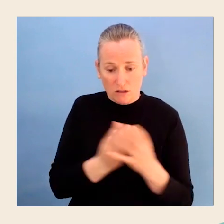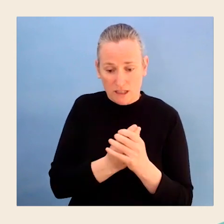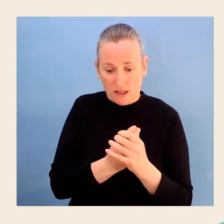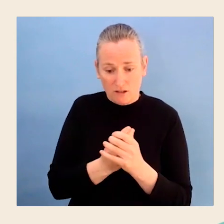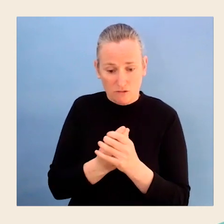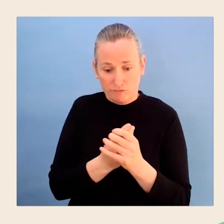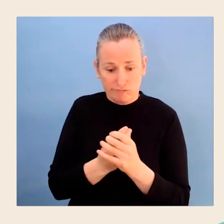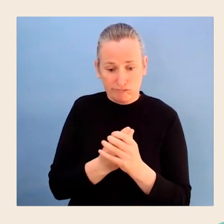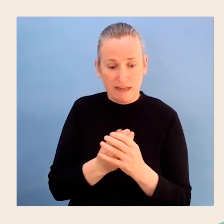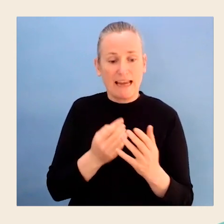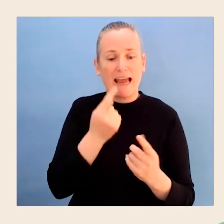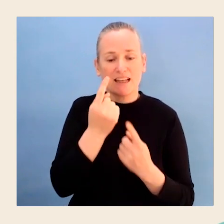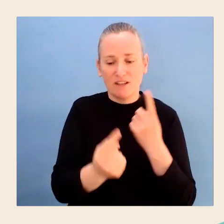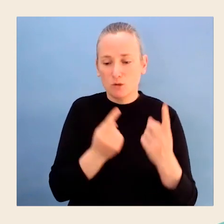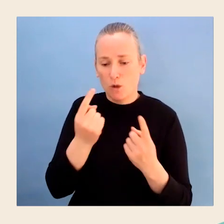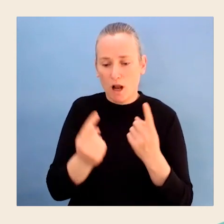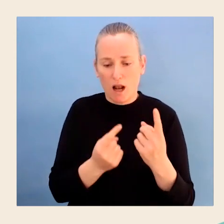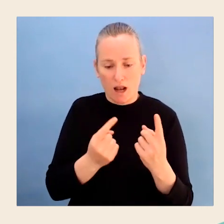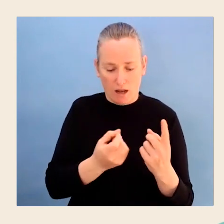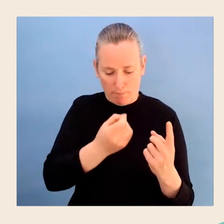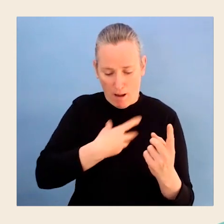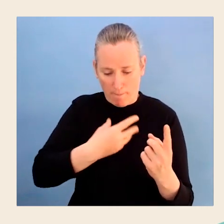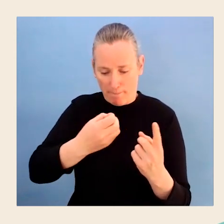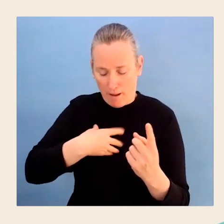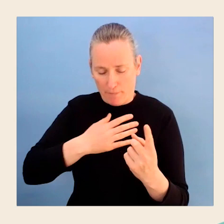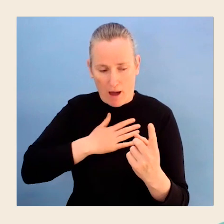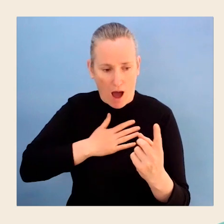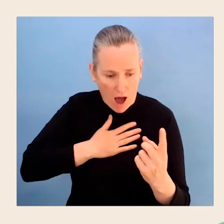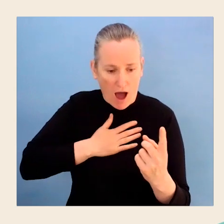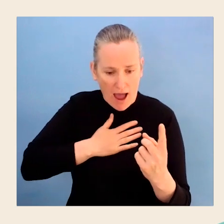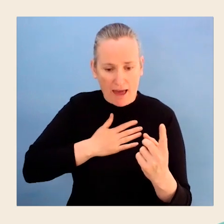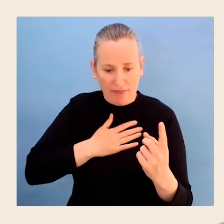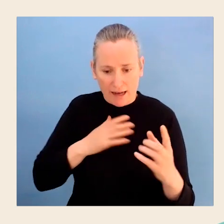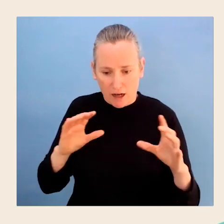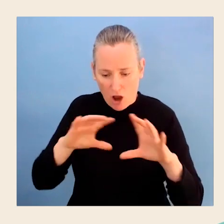and the individual impact and then the collective impact of the work.